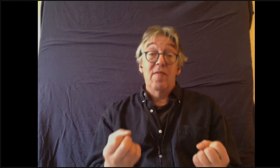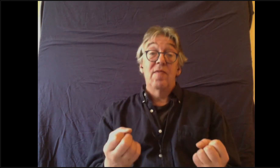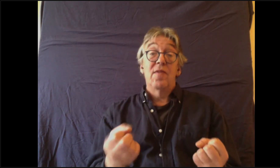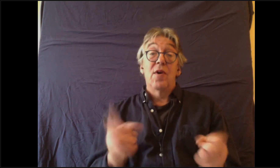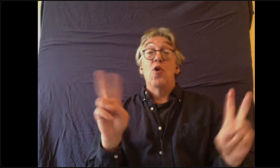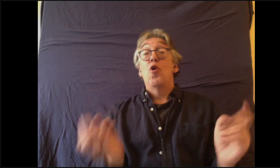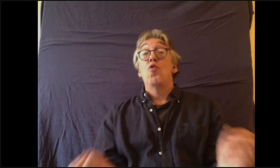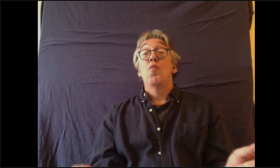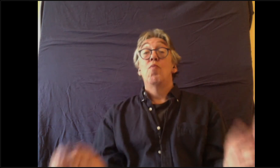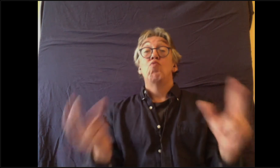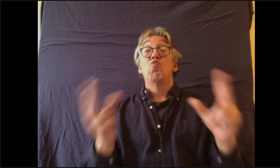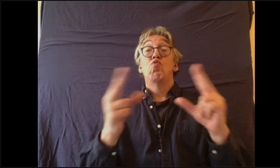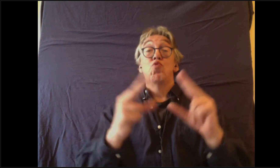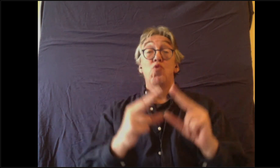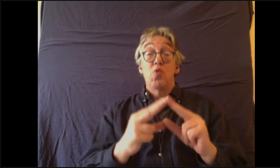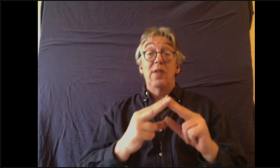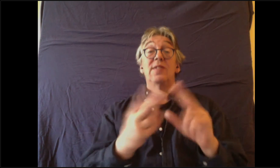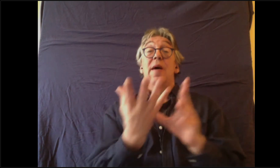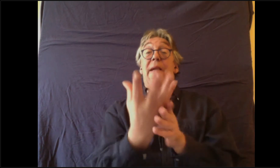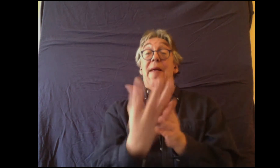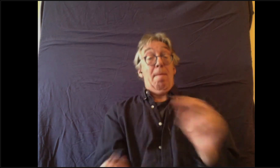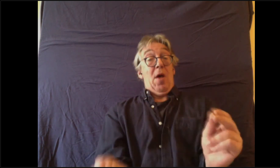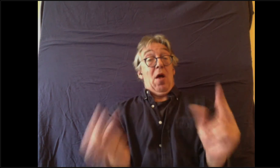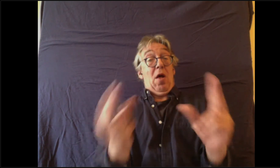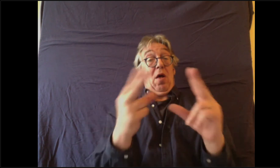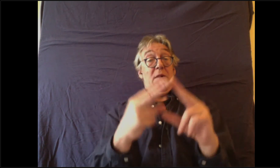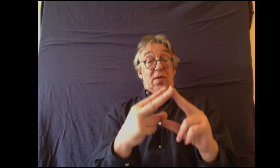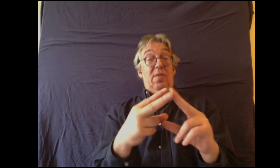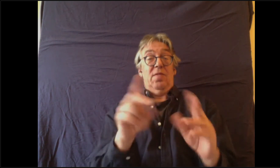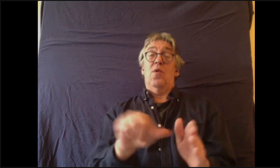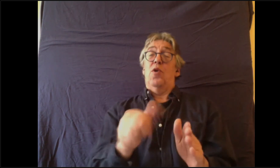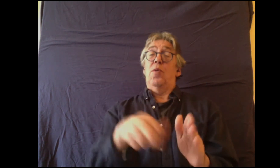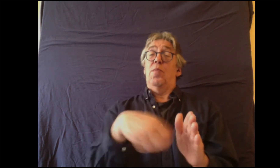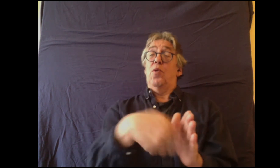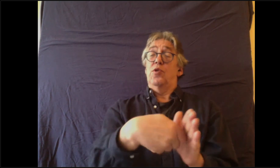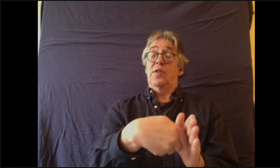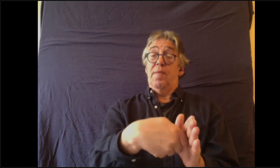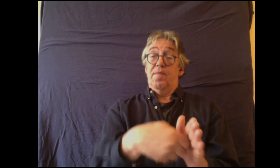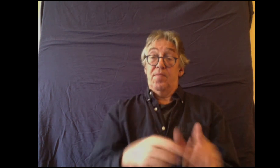In particular, the next EU disability strategy.